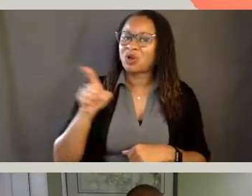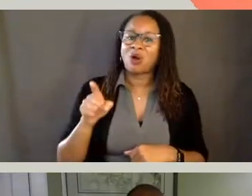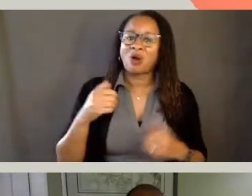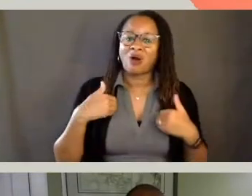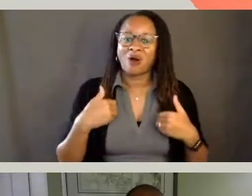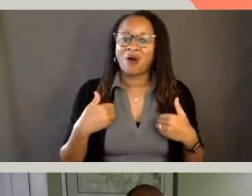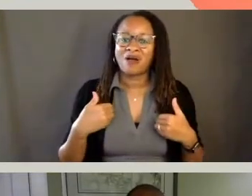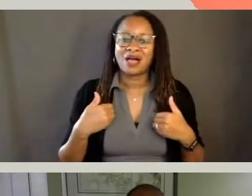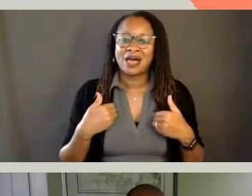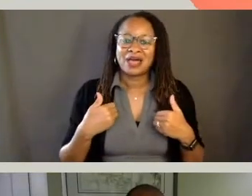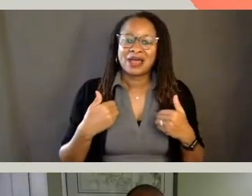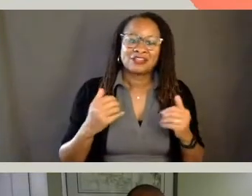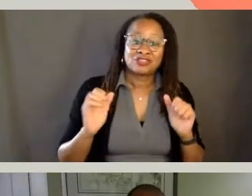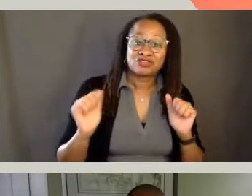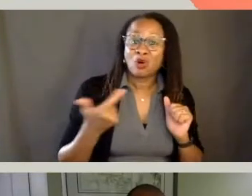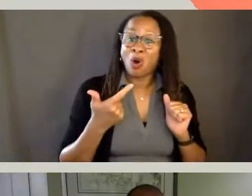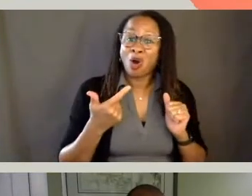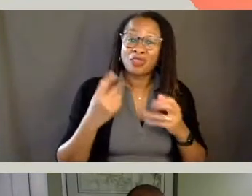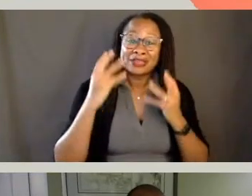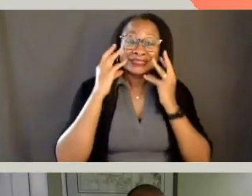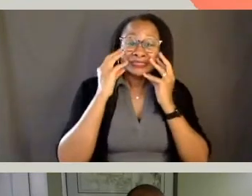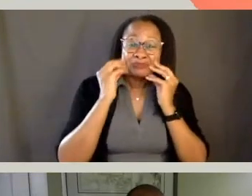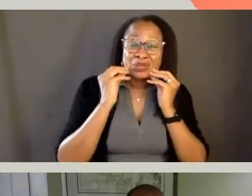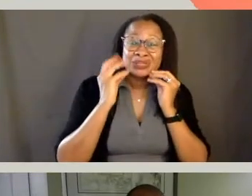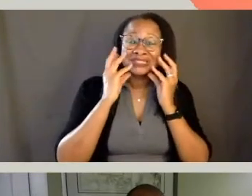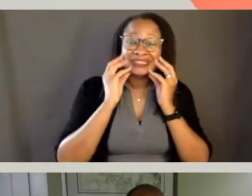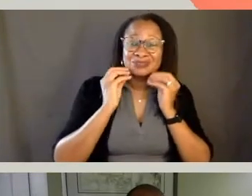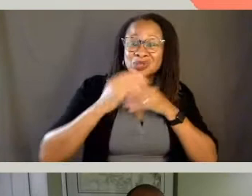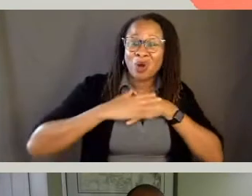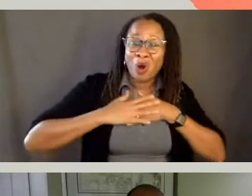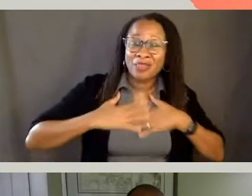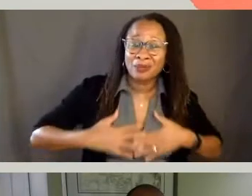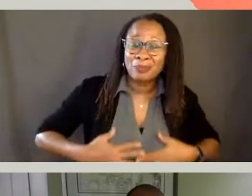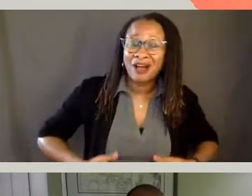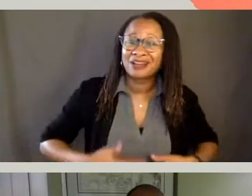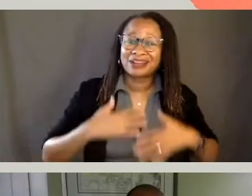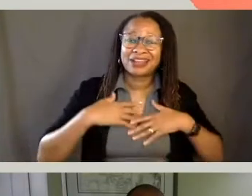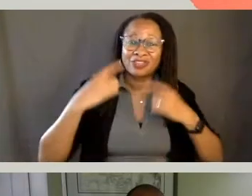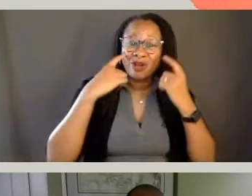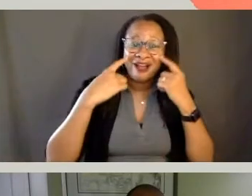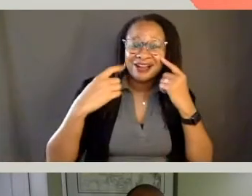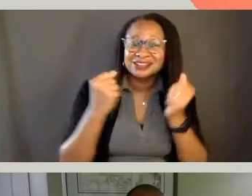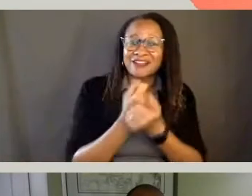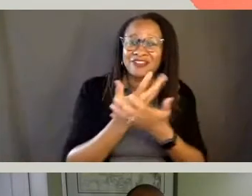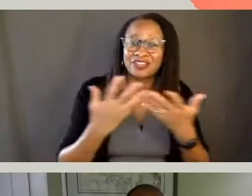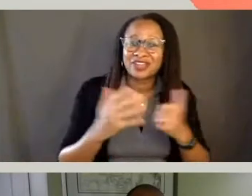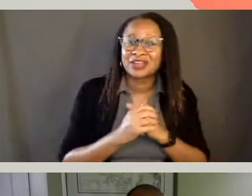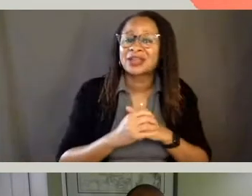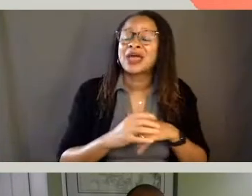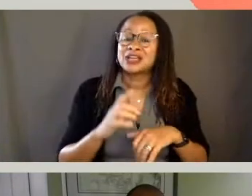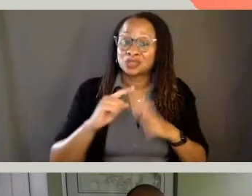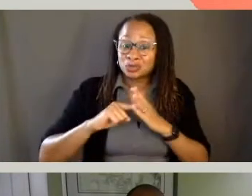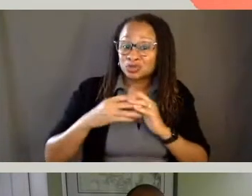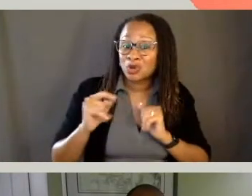this experience on their skin. So I feel after starting out just really listening to each other